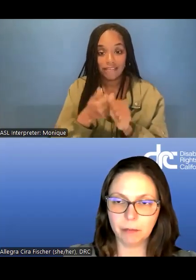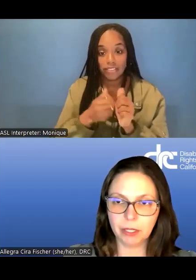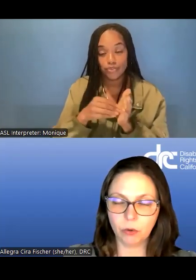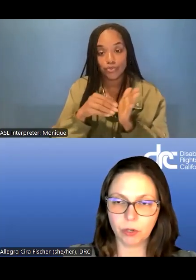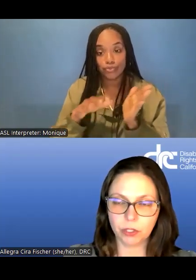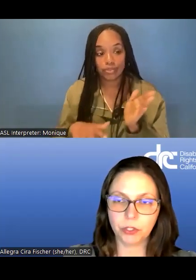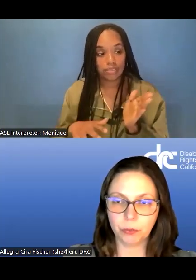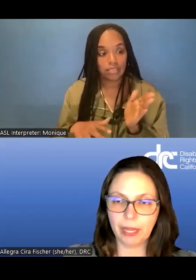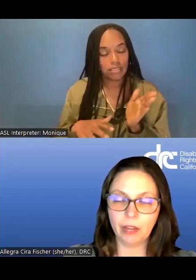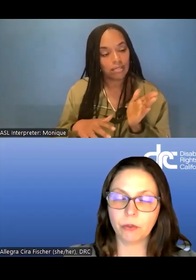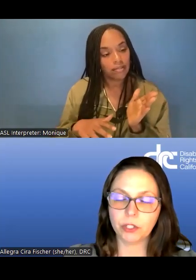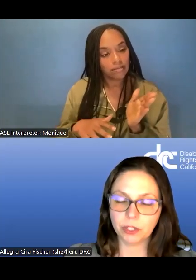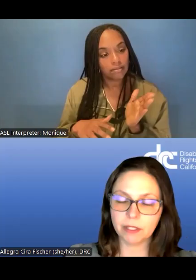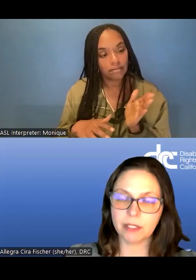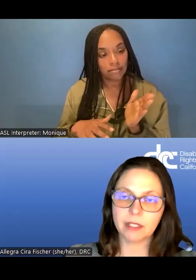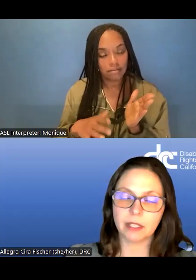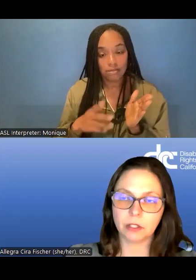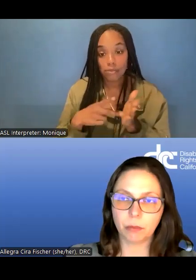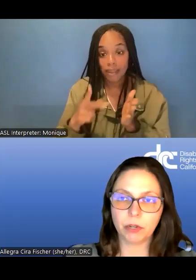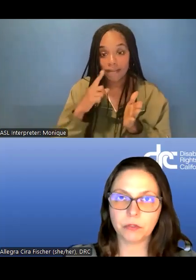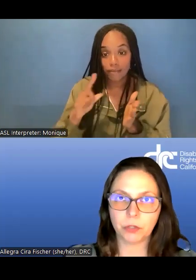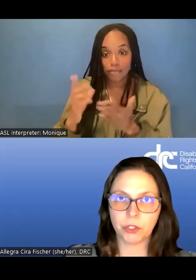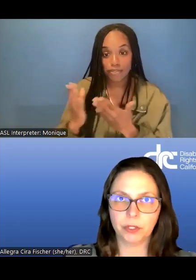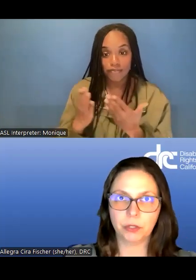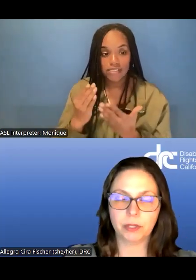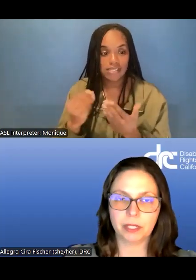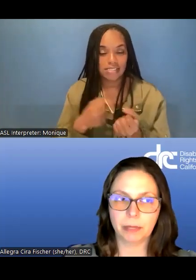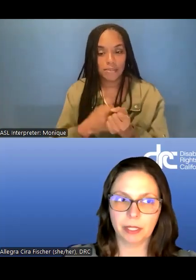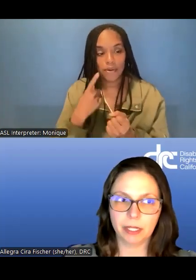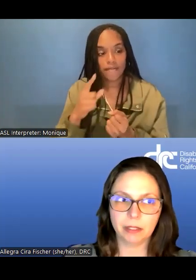in order to pay for services and supports for students with disabilities,